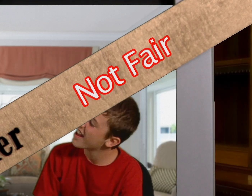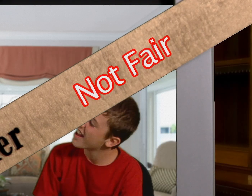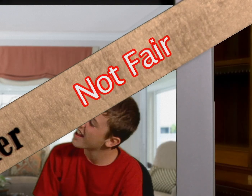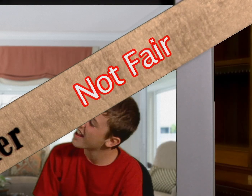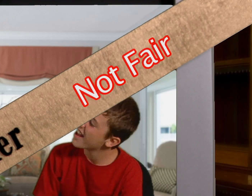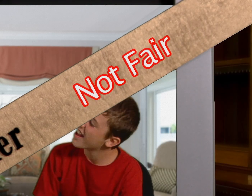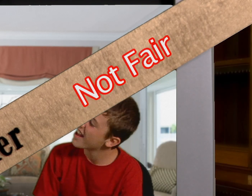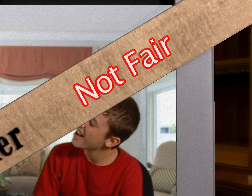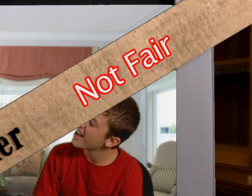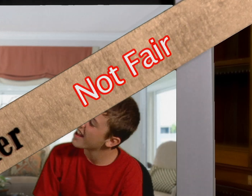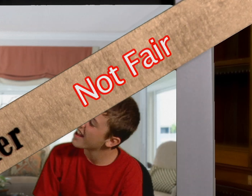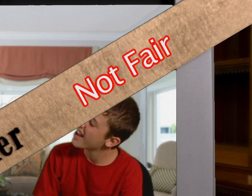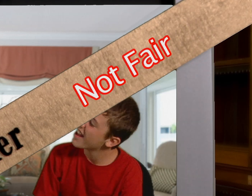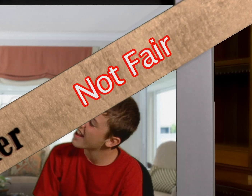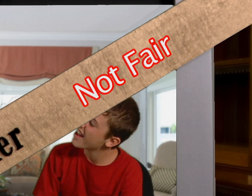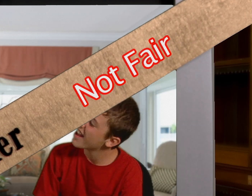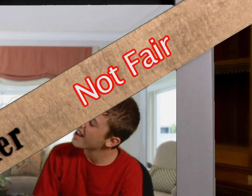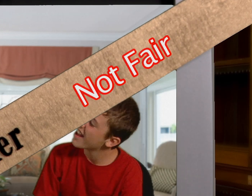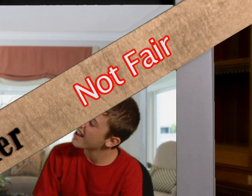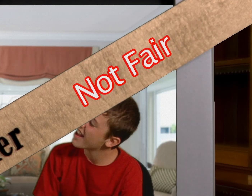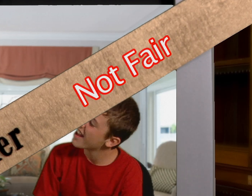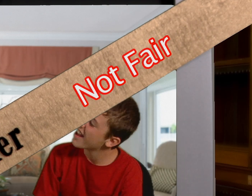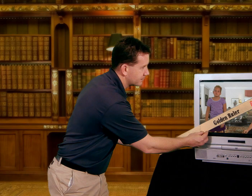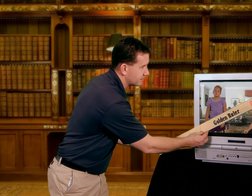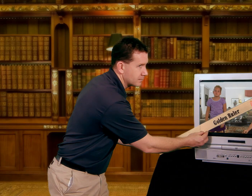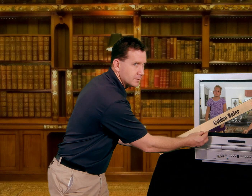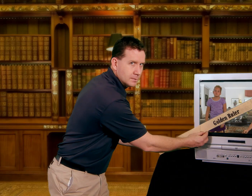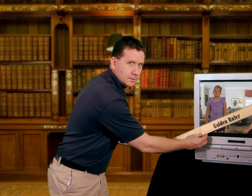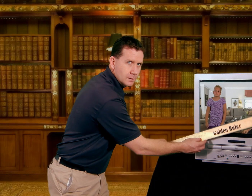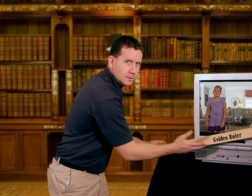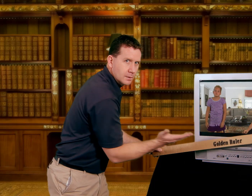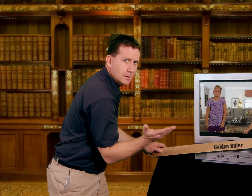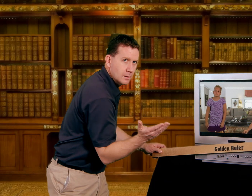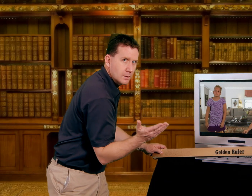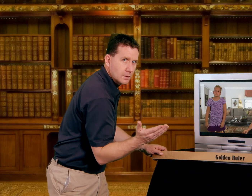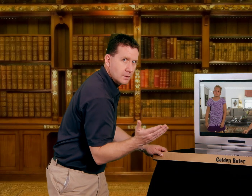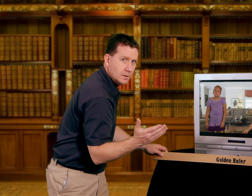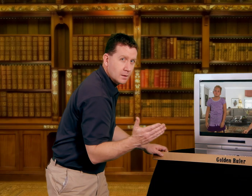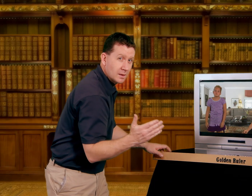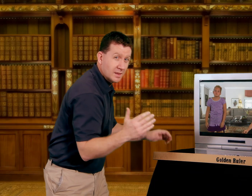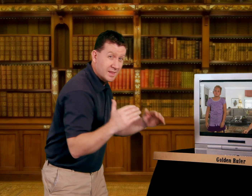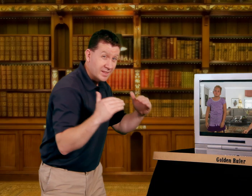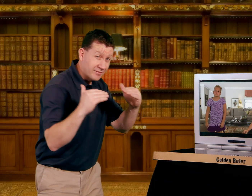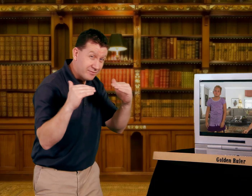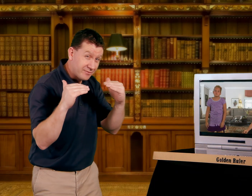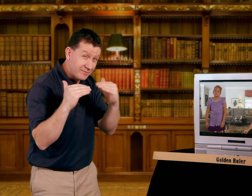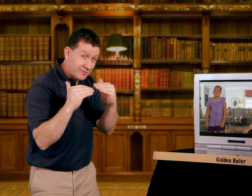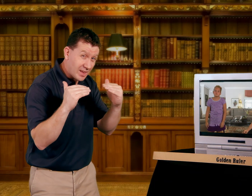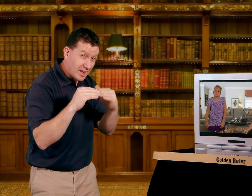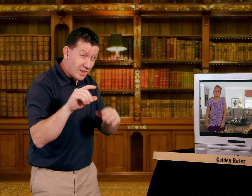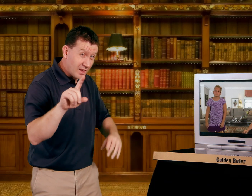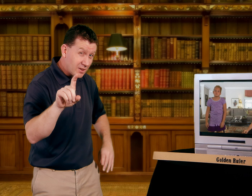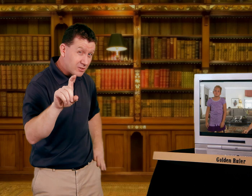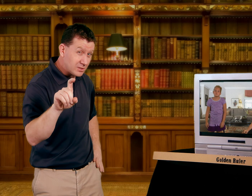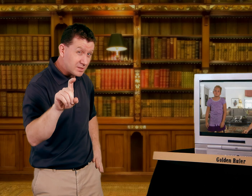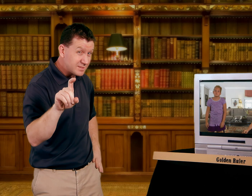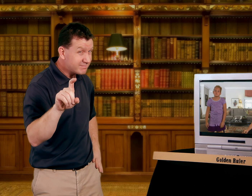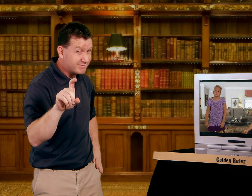[MEDIATOR: NOT FAIR] [SIRENS BEEPING] WHAT DO YOU THINK? IS IT FAIR?